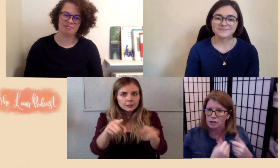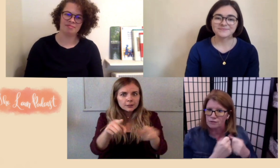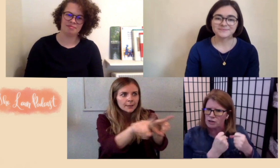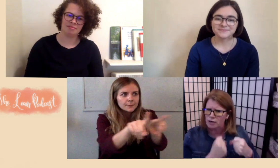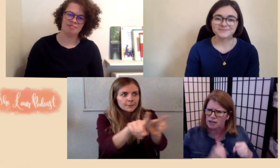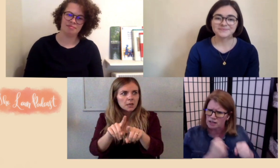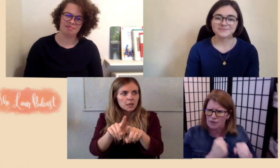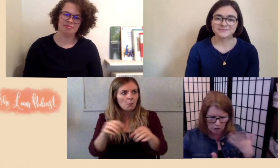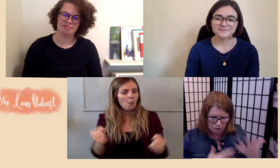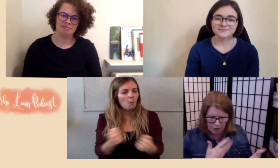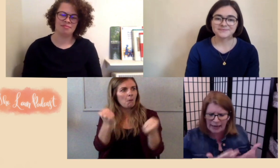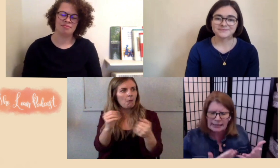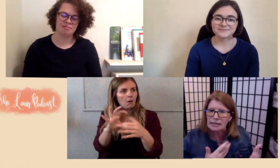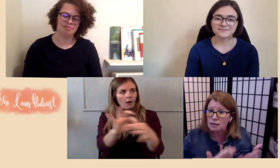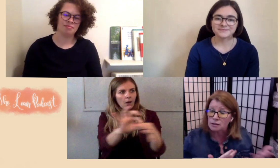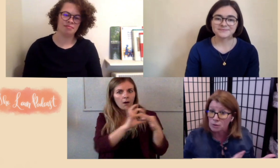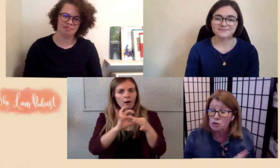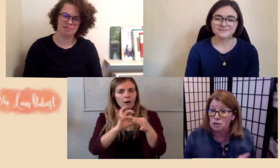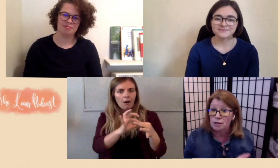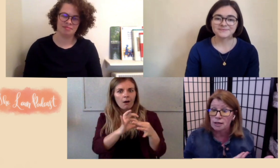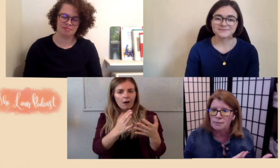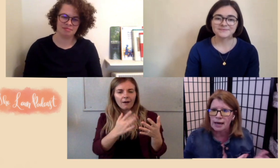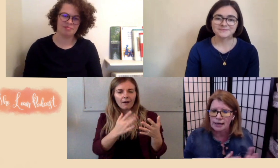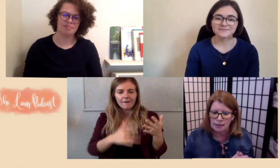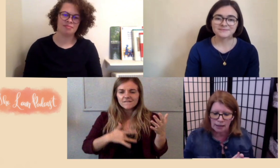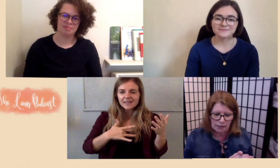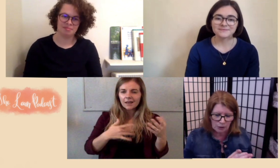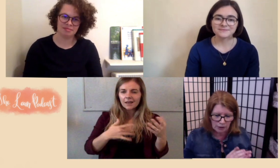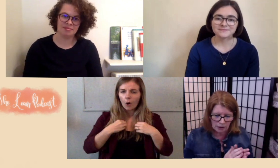And we're not necessarily gonna have any sort of recourse,